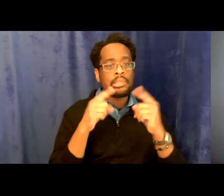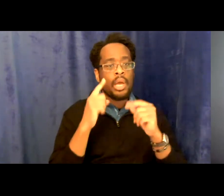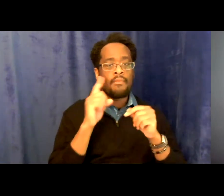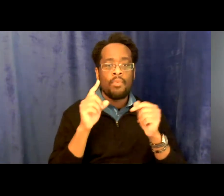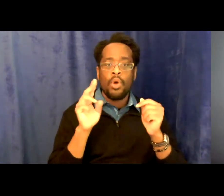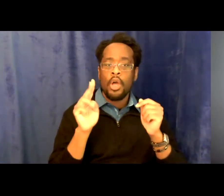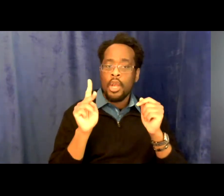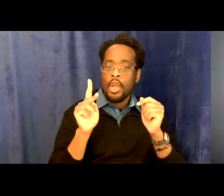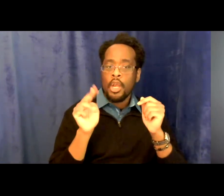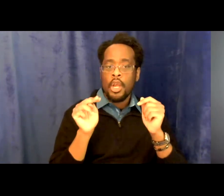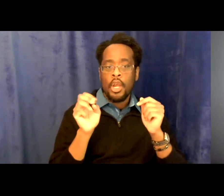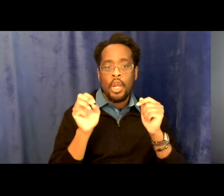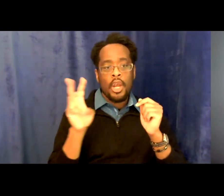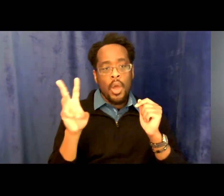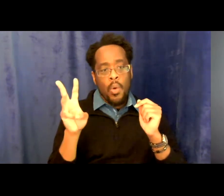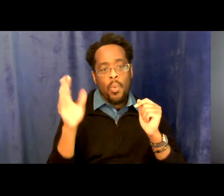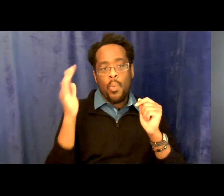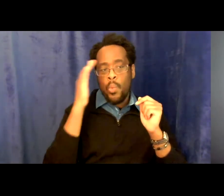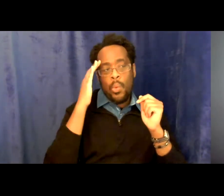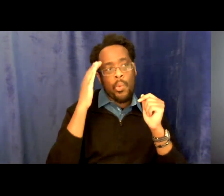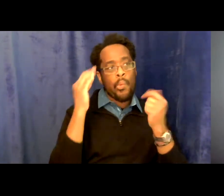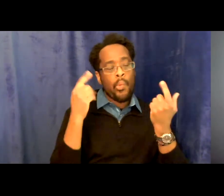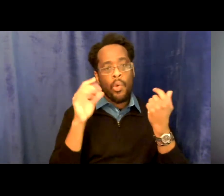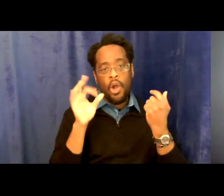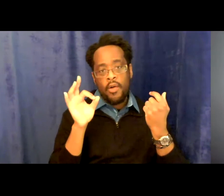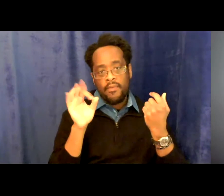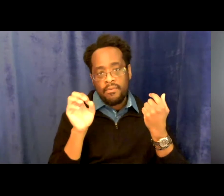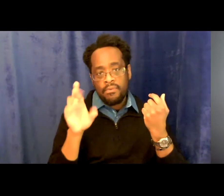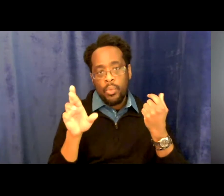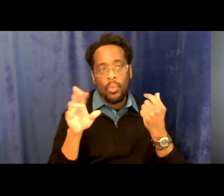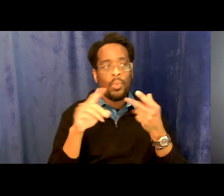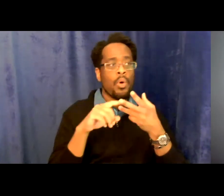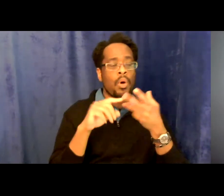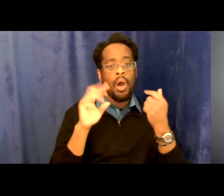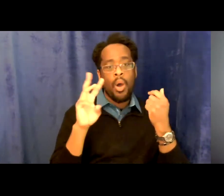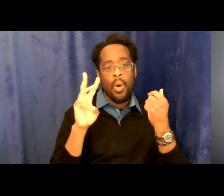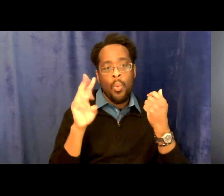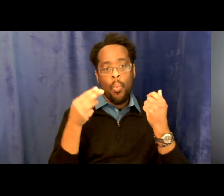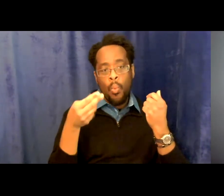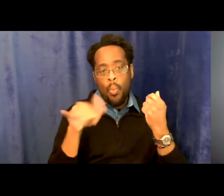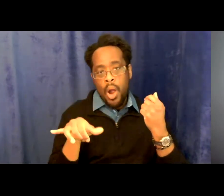dictionary the sign for no is signed on the forehead the nine the sign for four